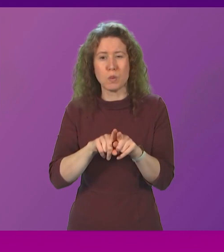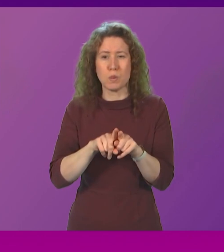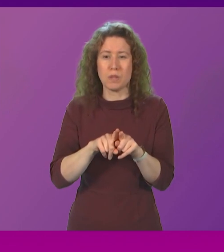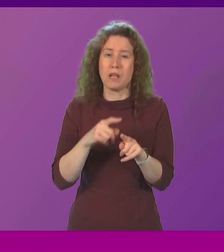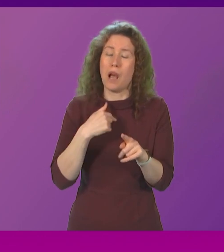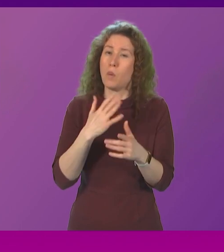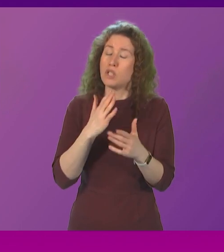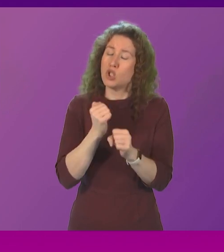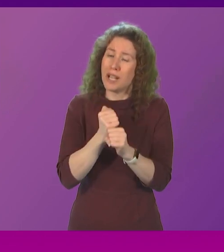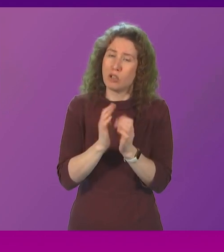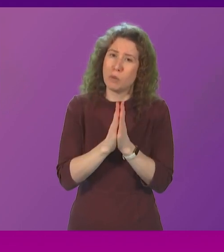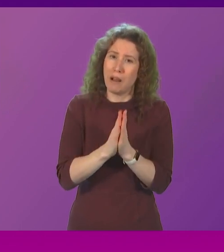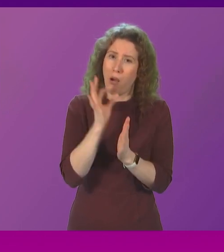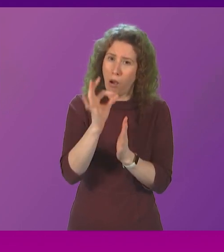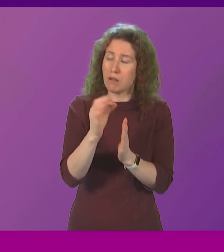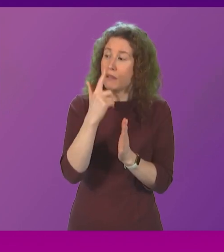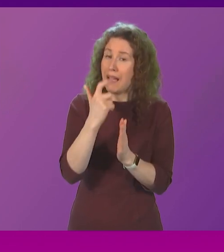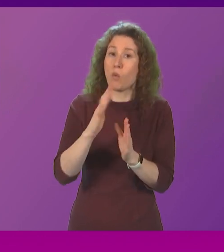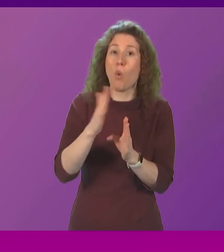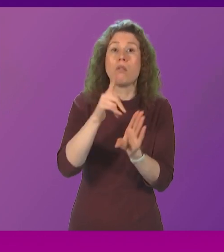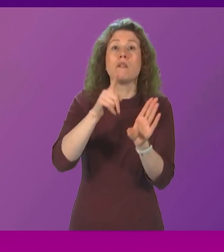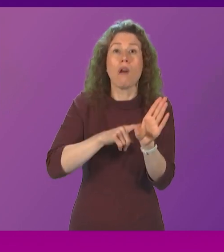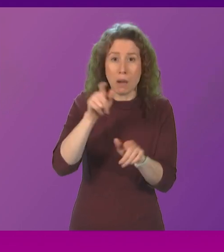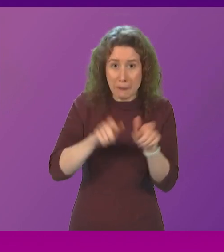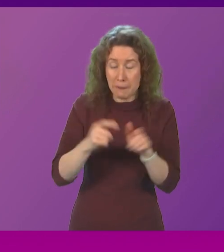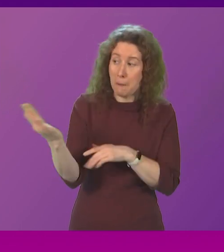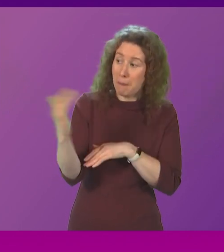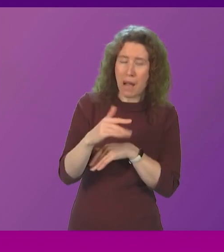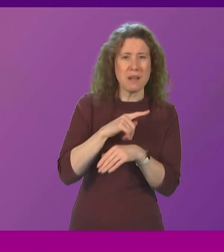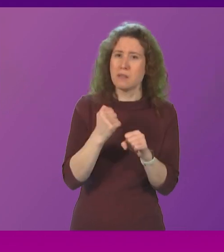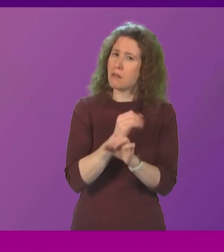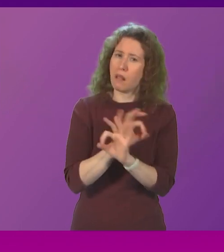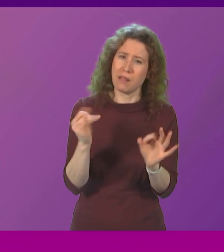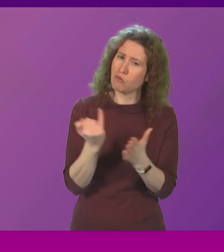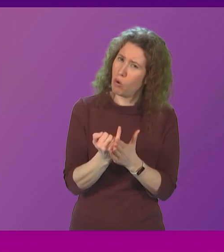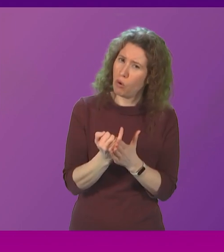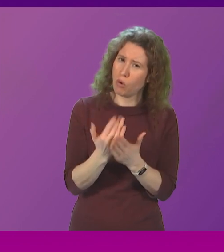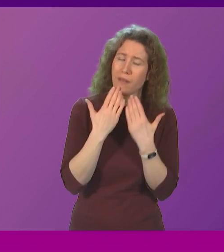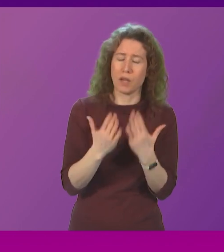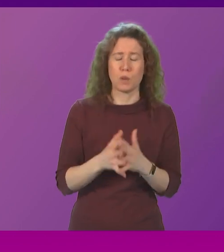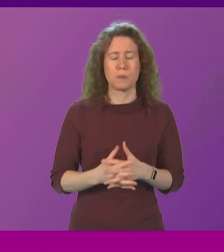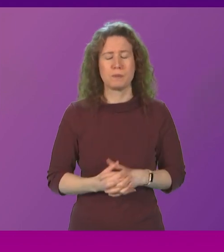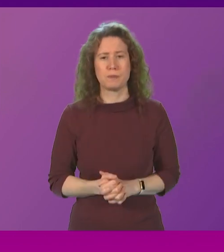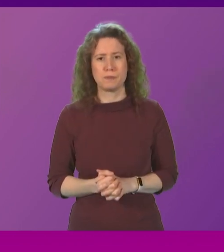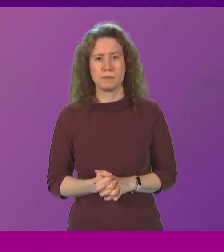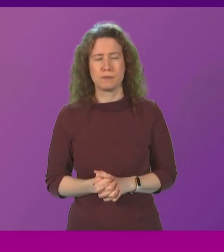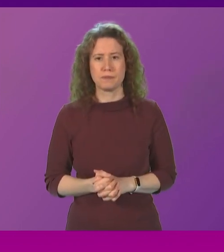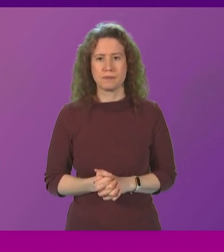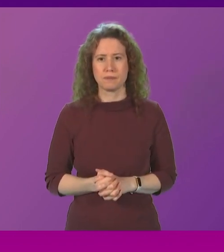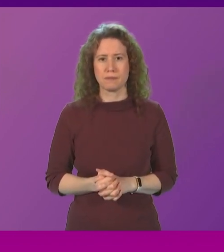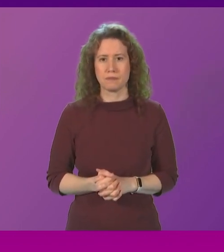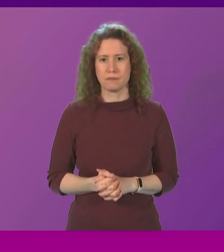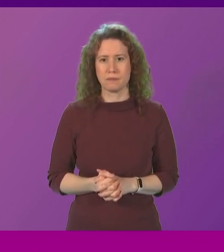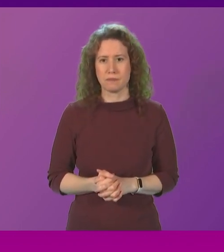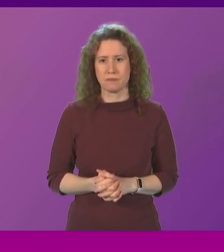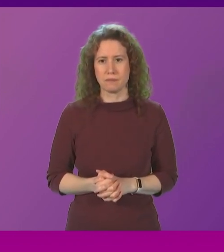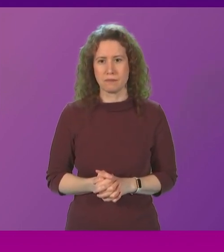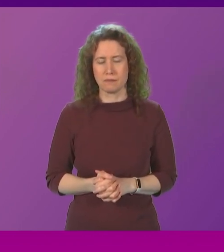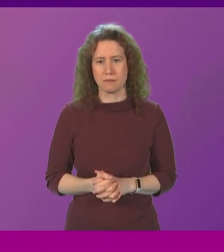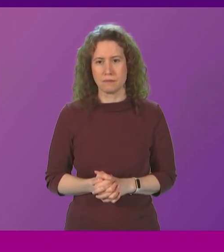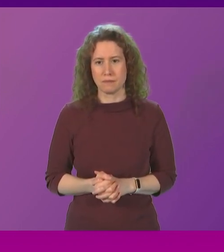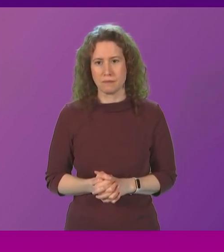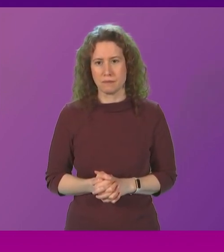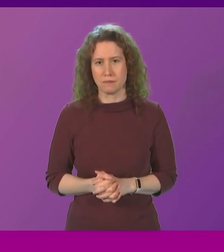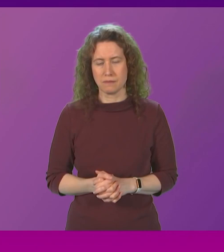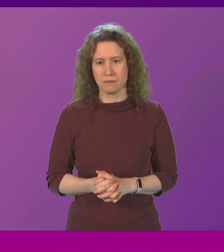I request that we get all the young people back in, because they have done nothing wrong.